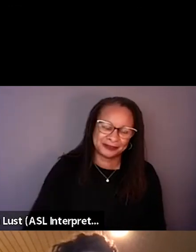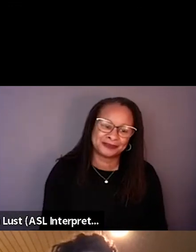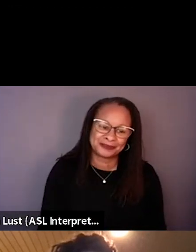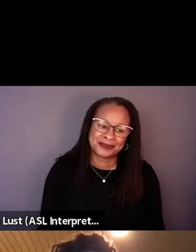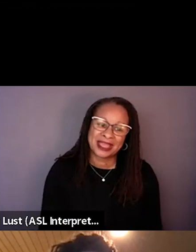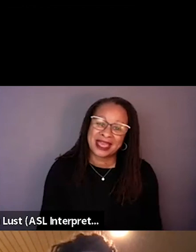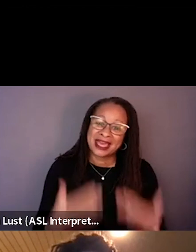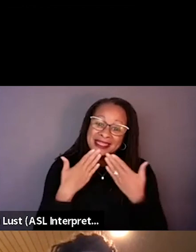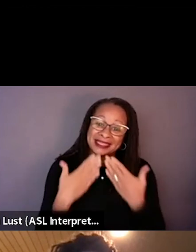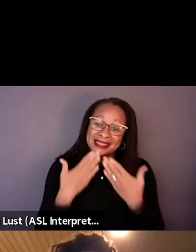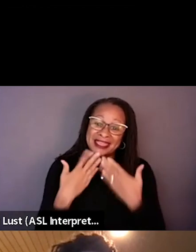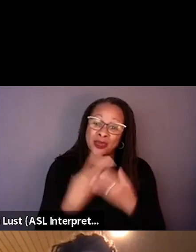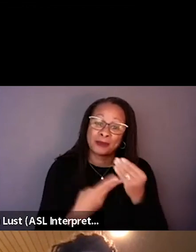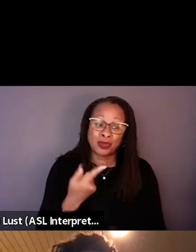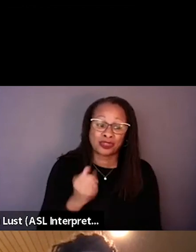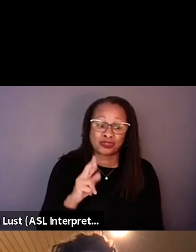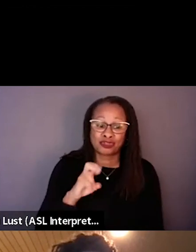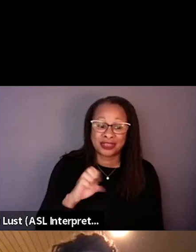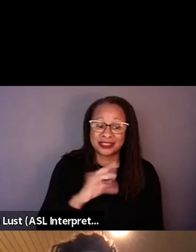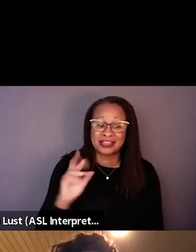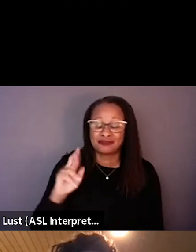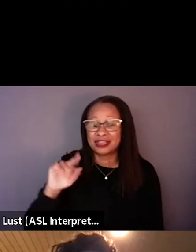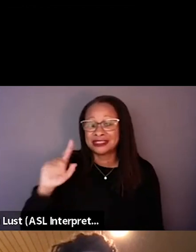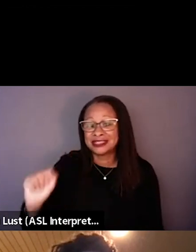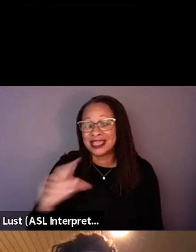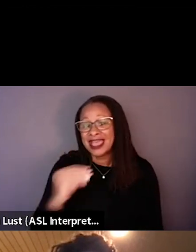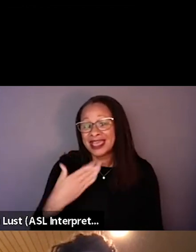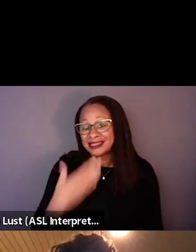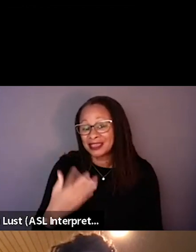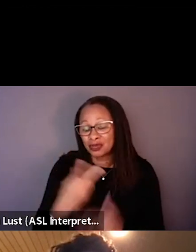Well, thank you both Grace and Rita and, and thank you both Shery and Lilas.